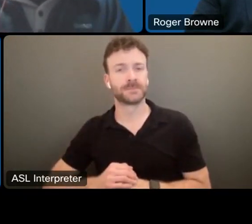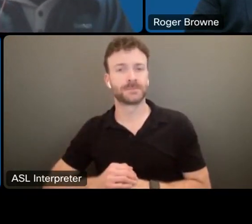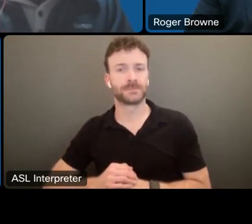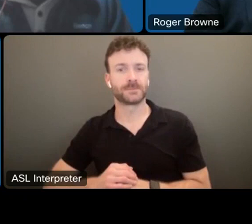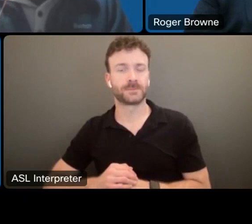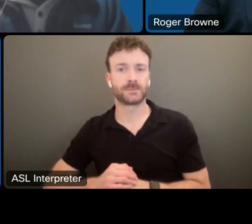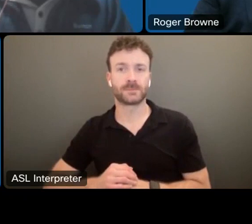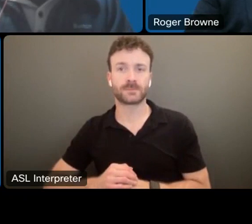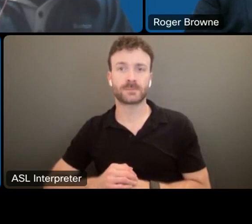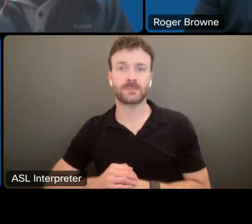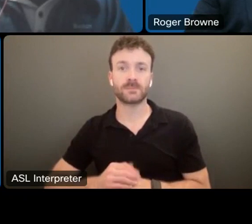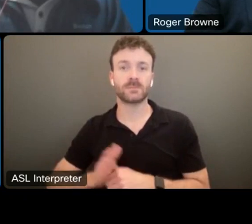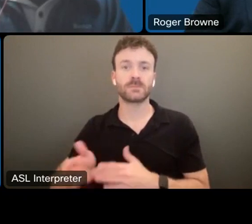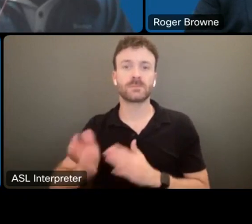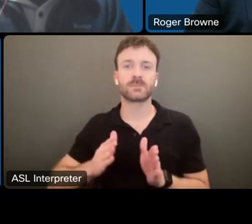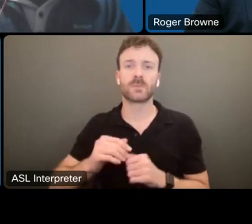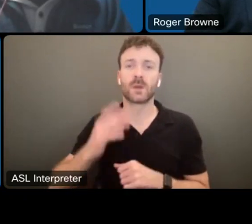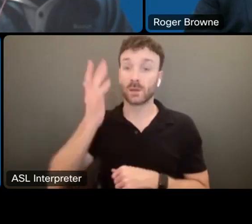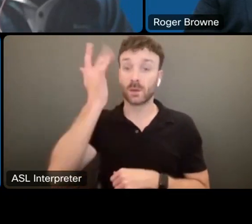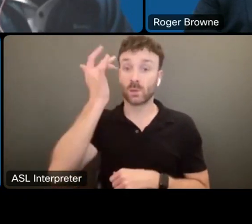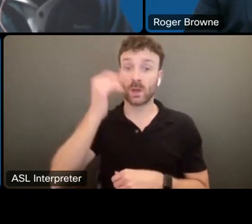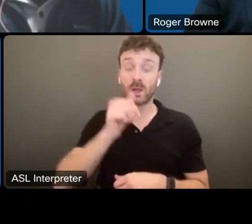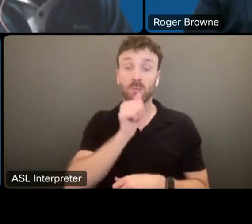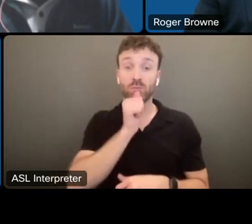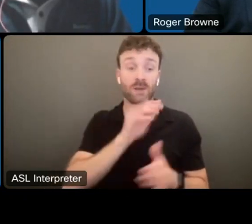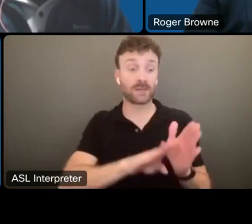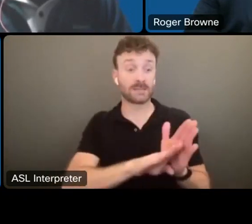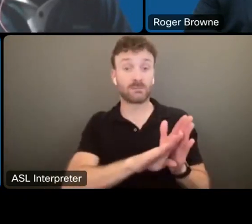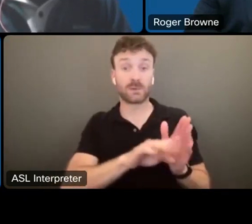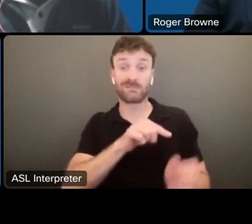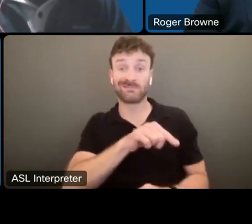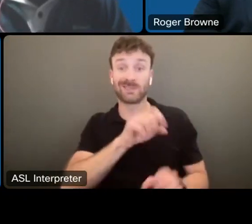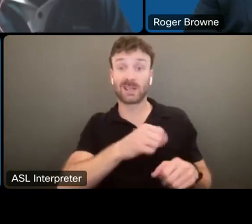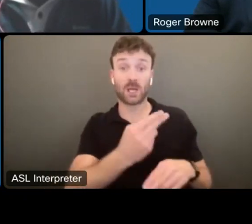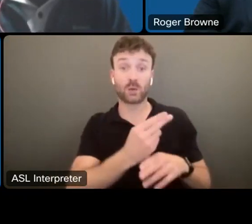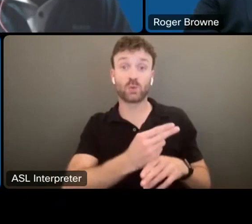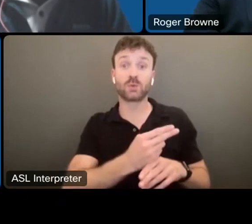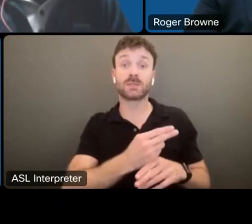Regarding the question of why do we allow private development to use the city right of way,